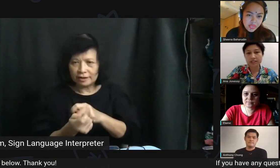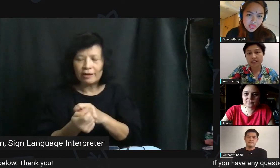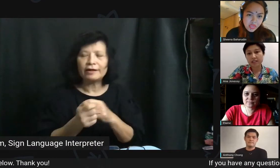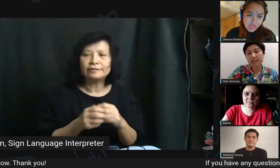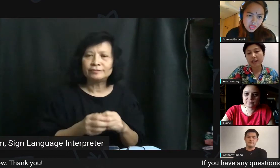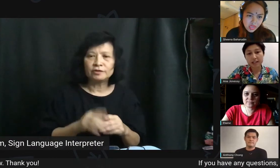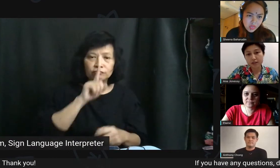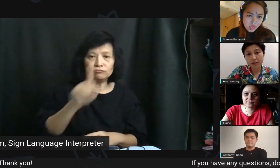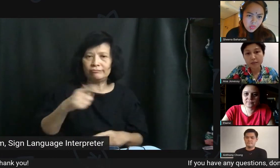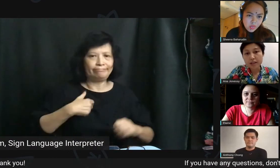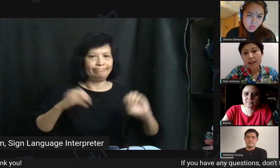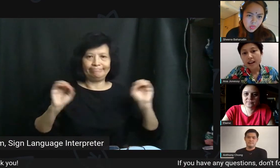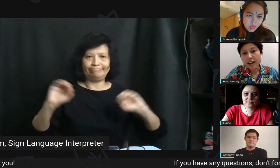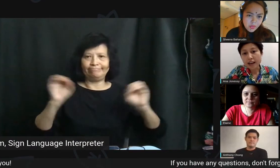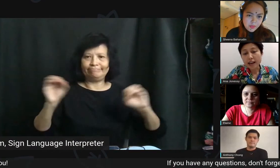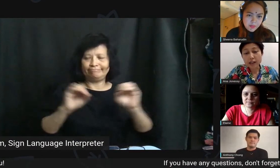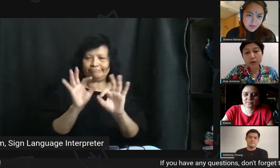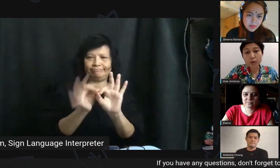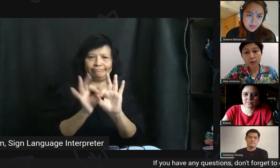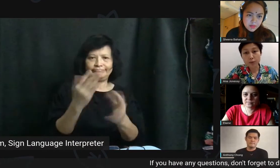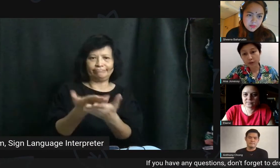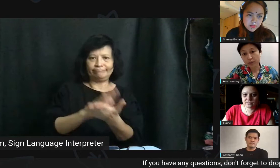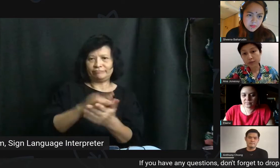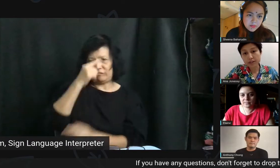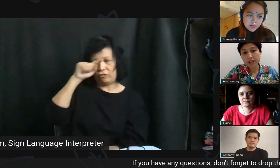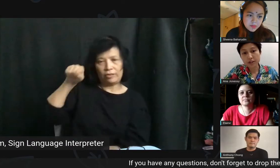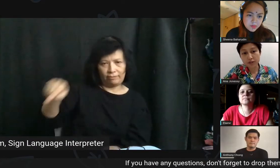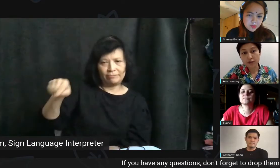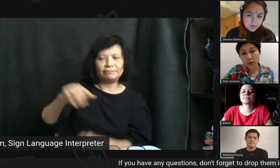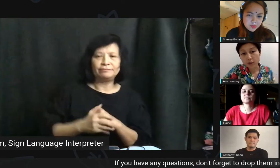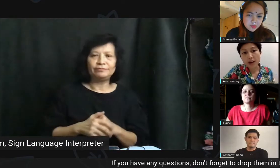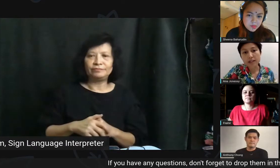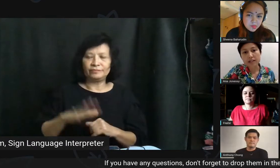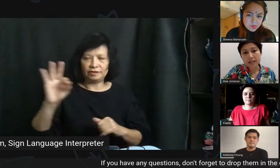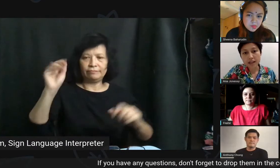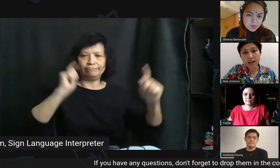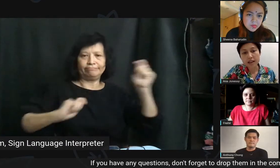or translated any of them. And we performed together for a while and